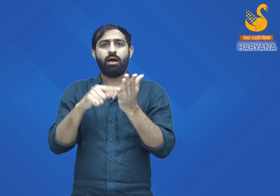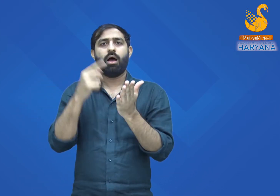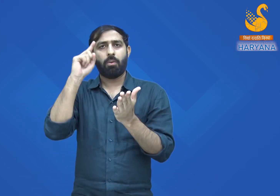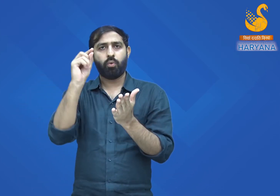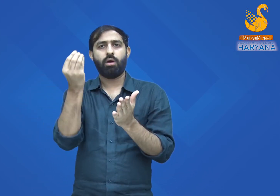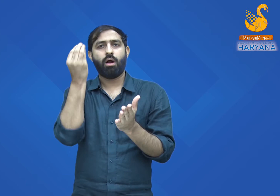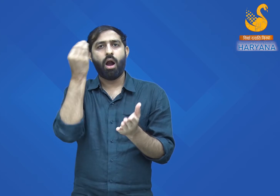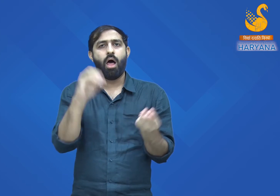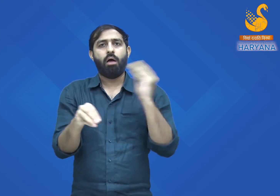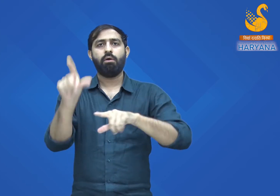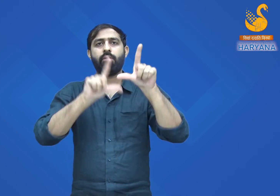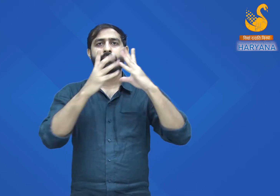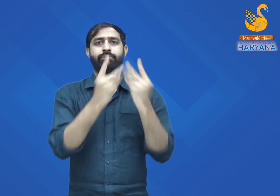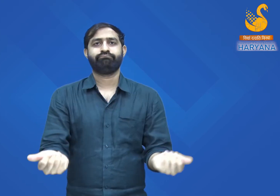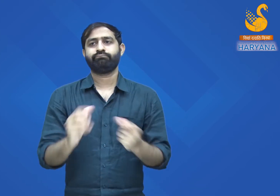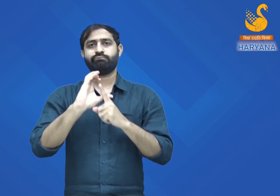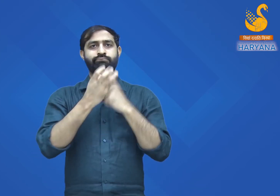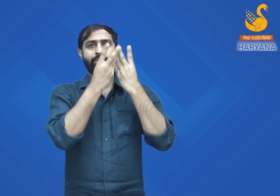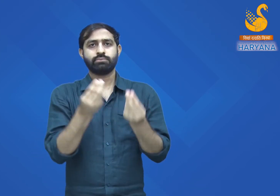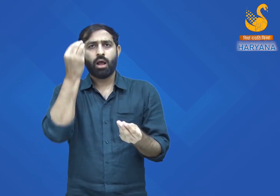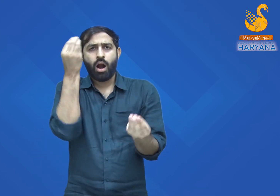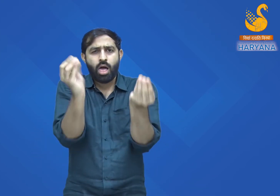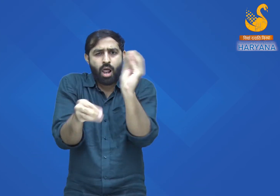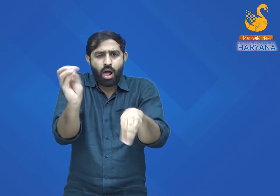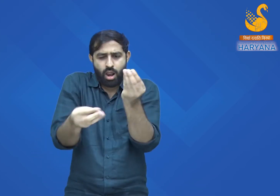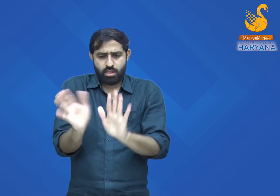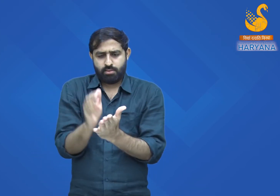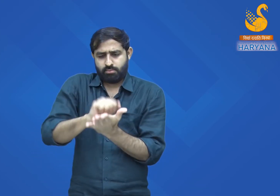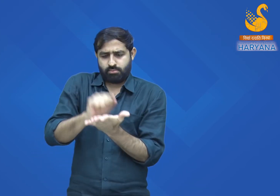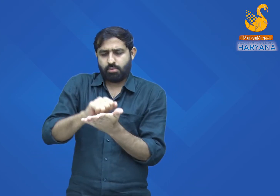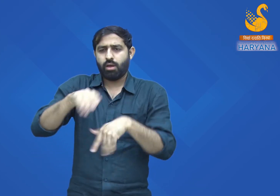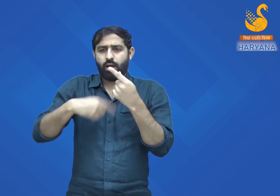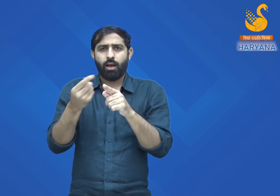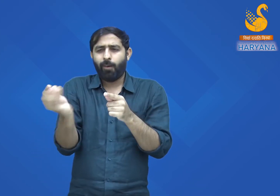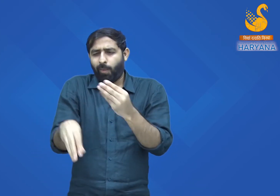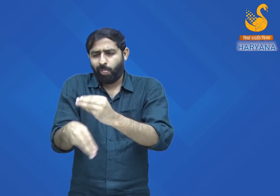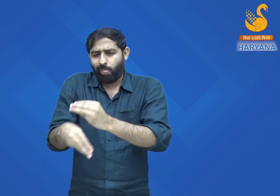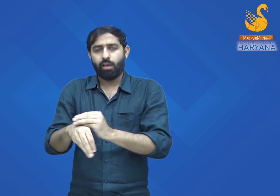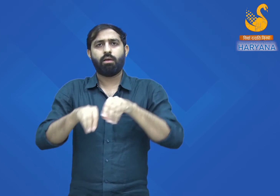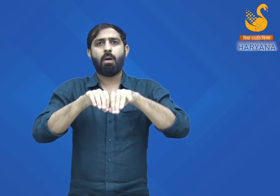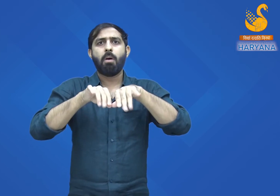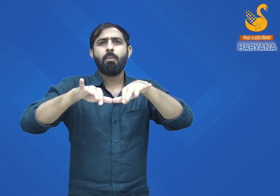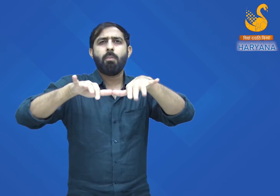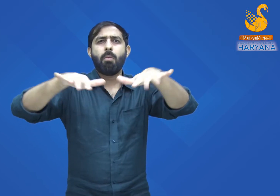Now many a times what happens is people try to change certain facts for their own benefit which may be very important in the past